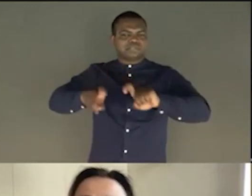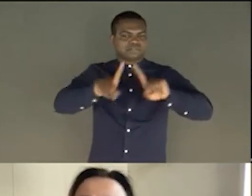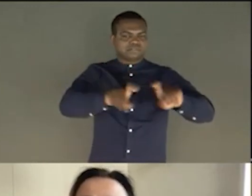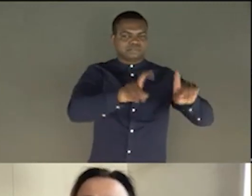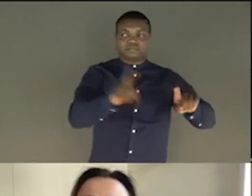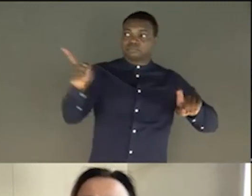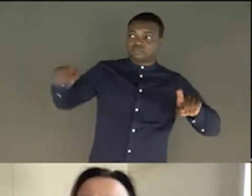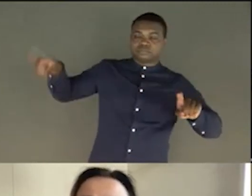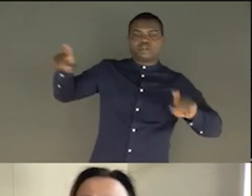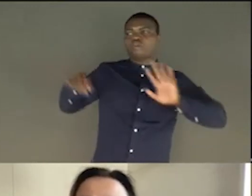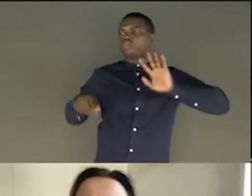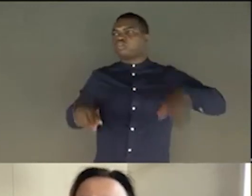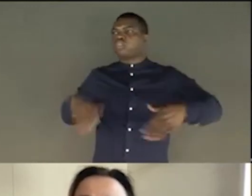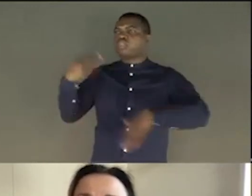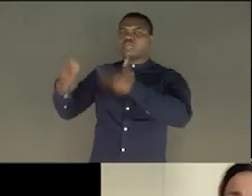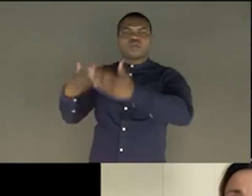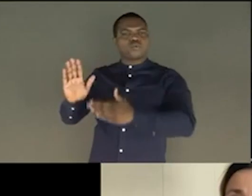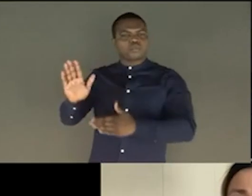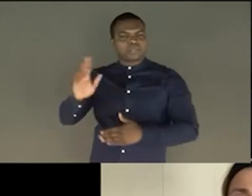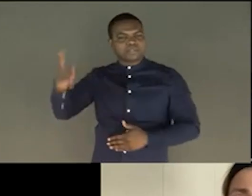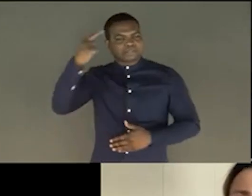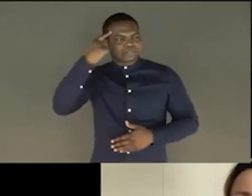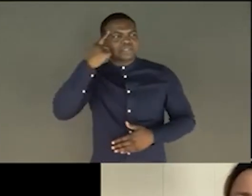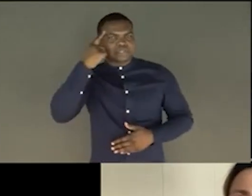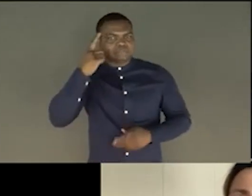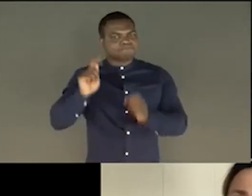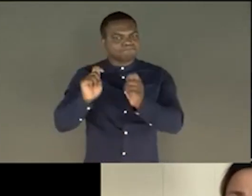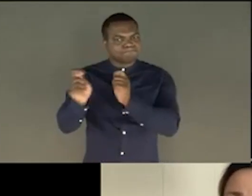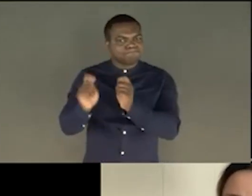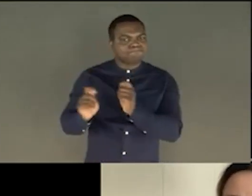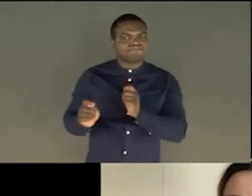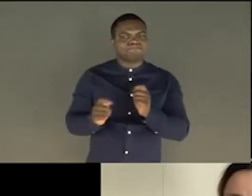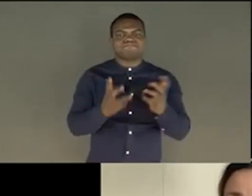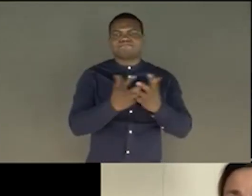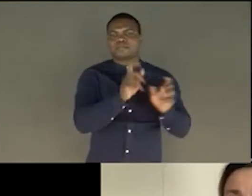So just thank you for all the good questions. We have one long question around